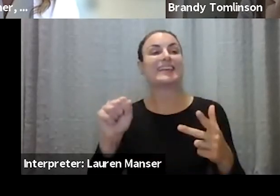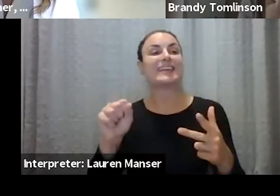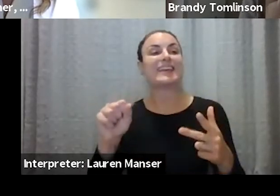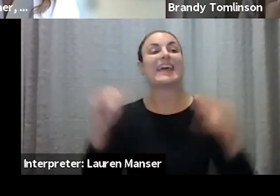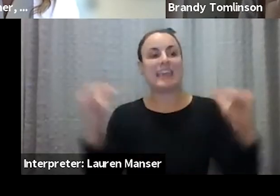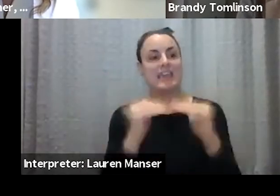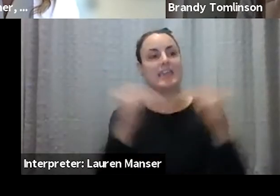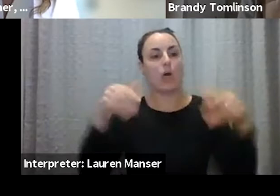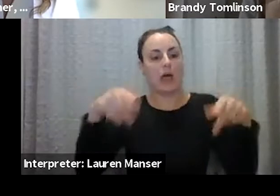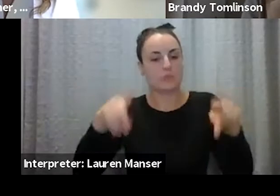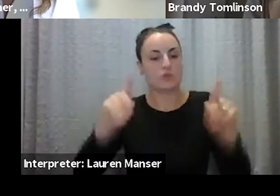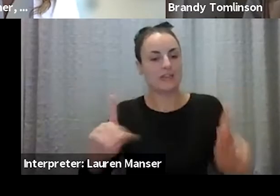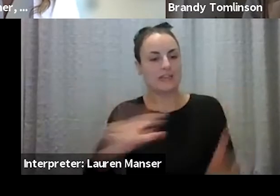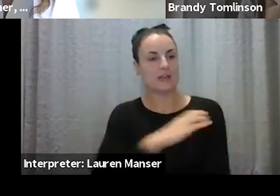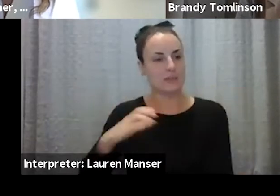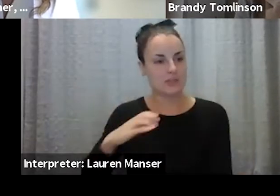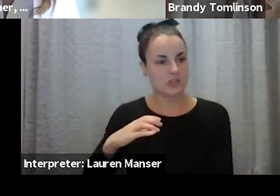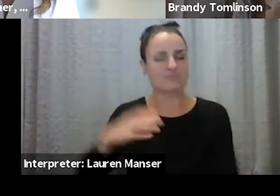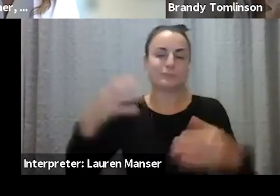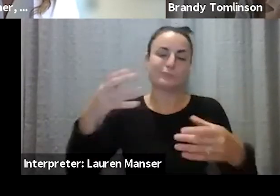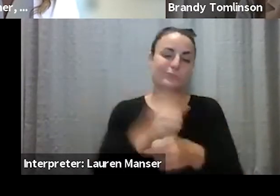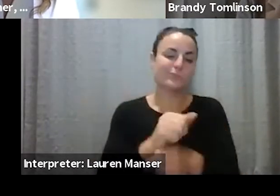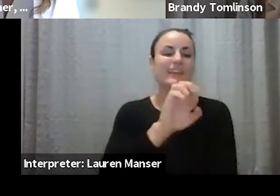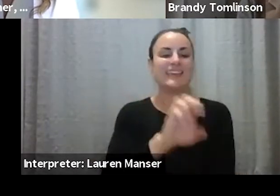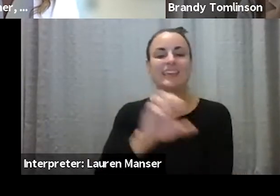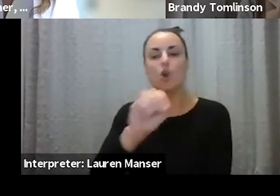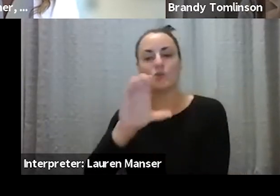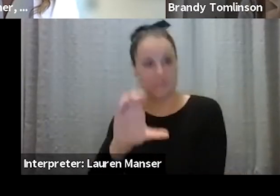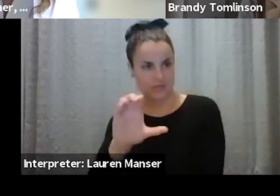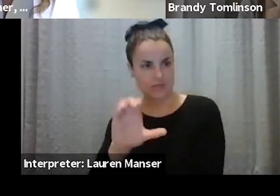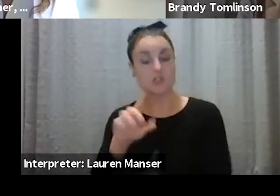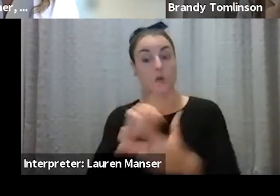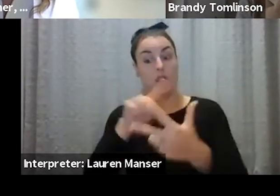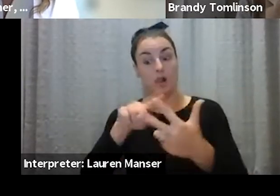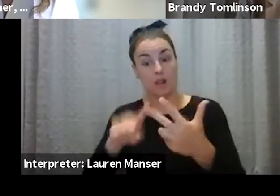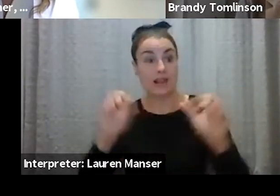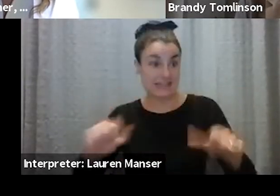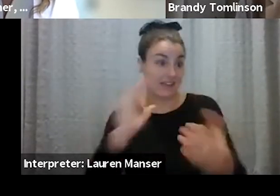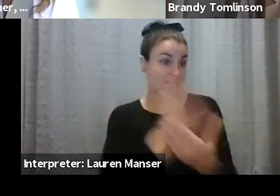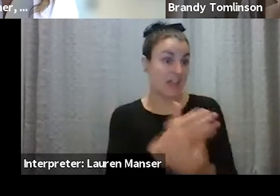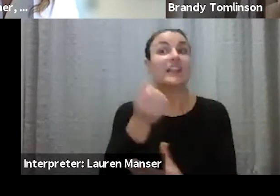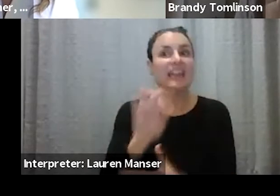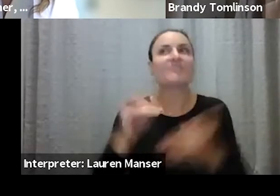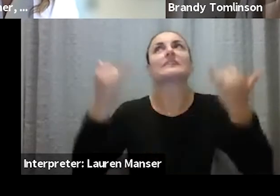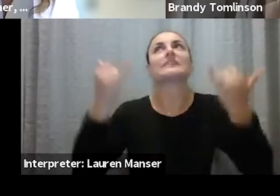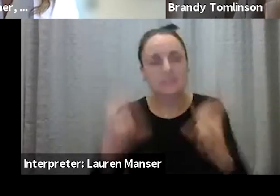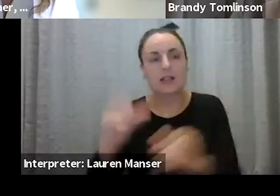also known as the EEOC. So if you're not sure which agency to go to, you can contact the agency directly